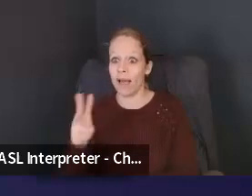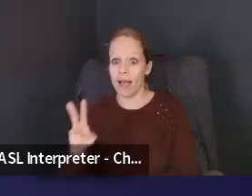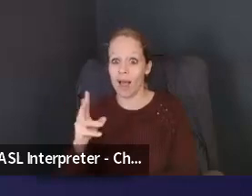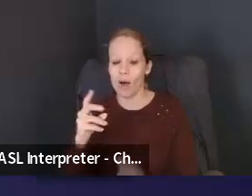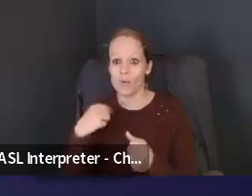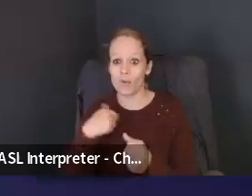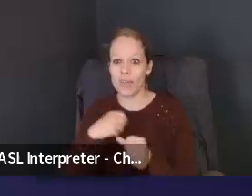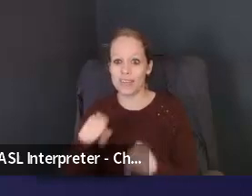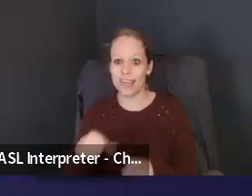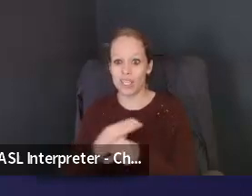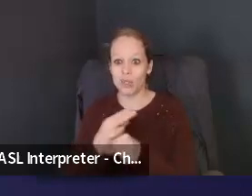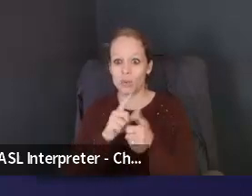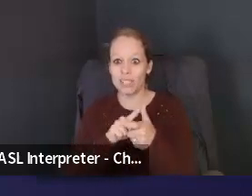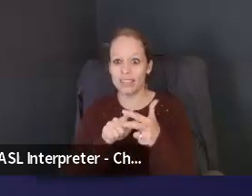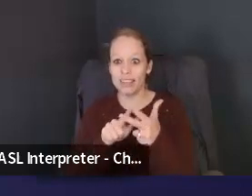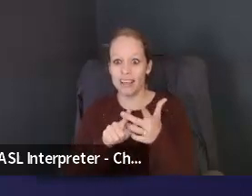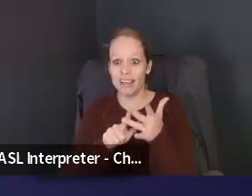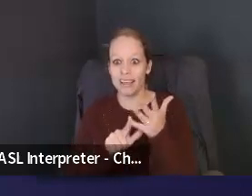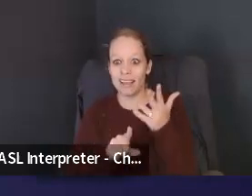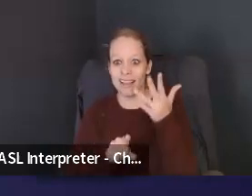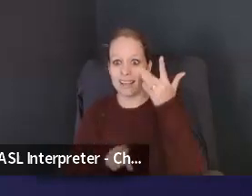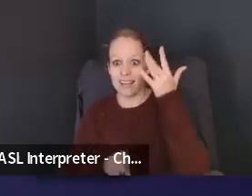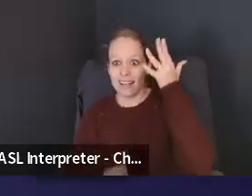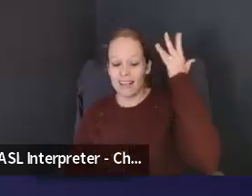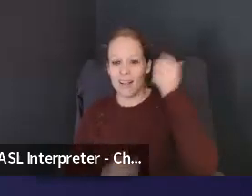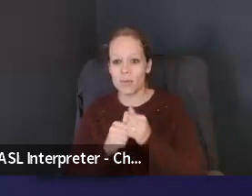We can do this. We can do this. And then, when you actually sit down and start putting dollar